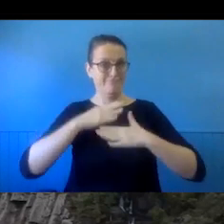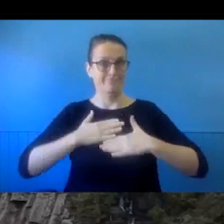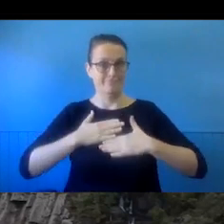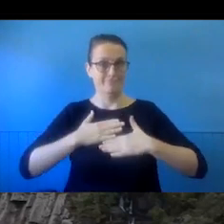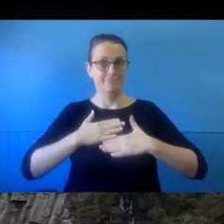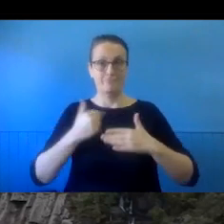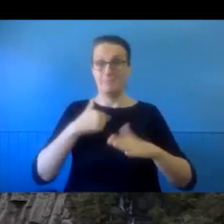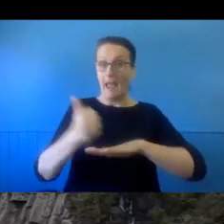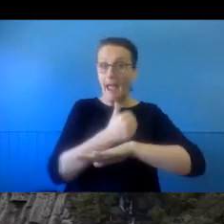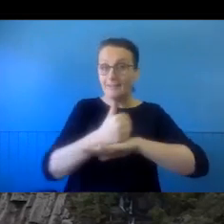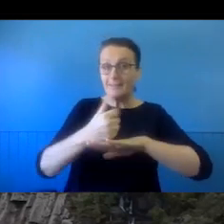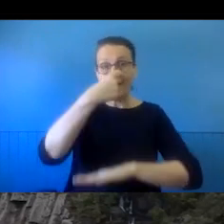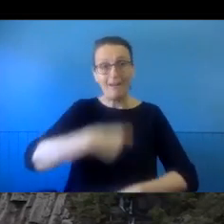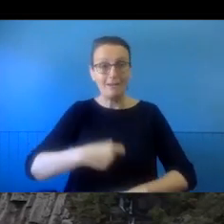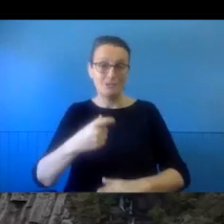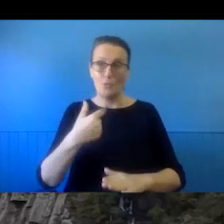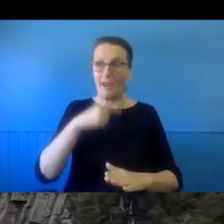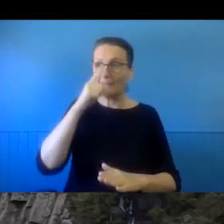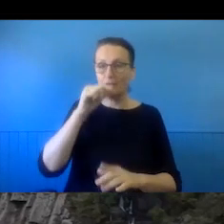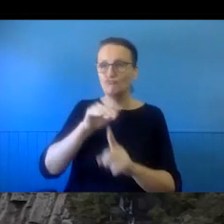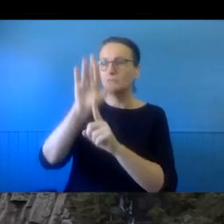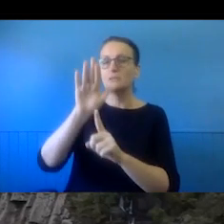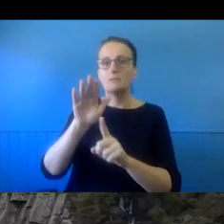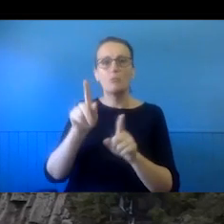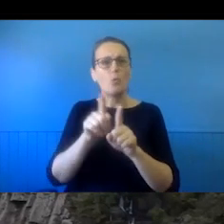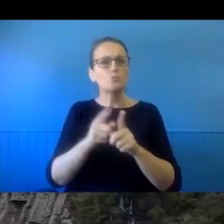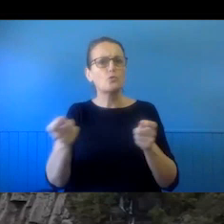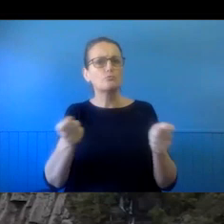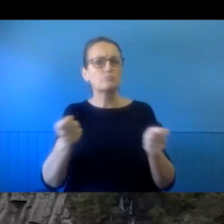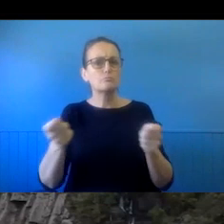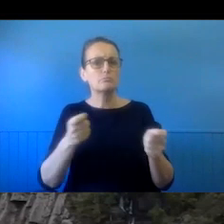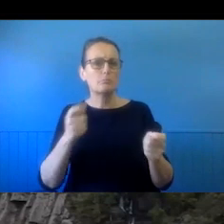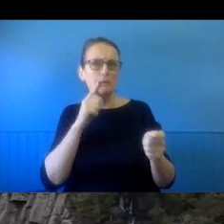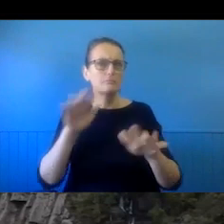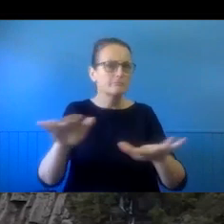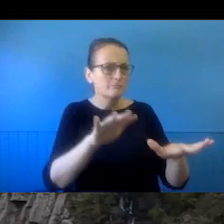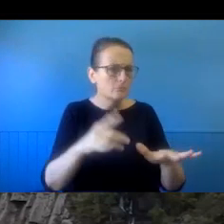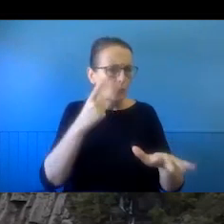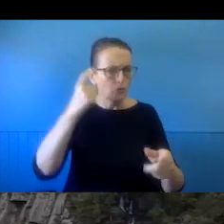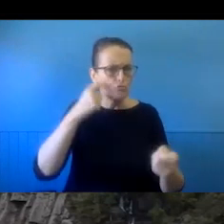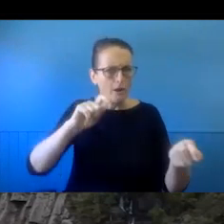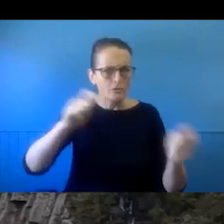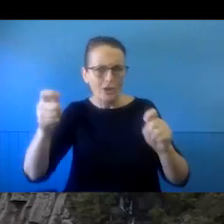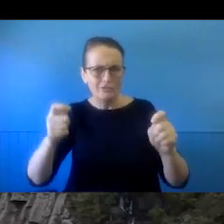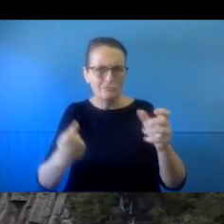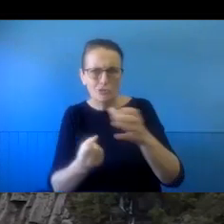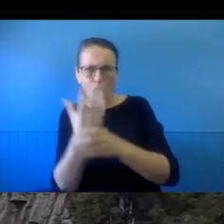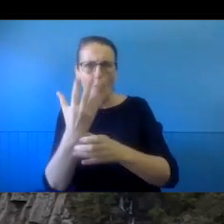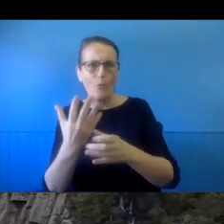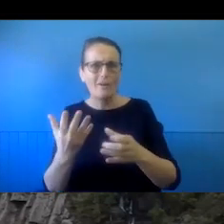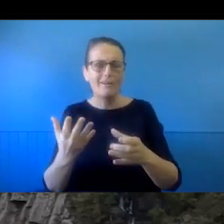actor but also as a facilitator. When I think about roles, I think